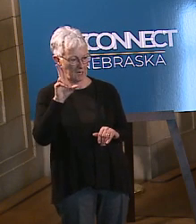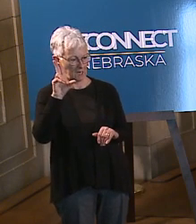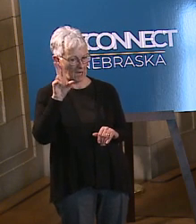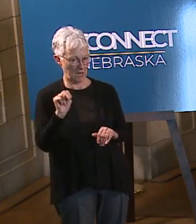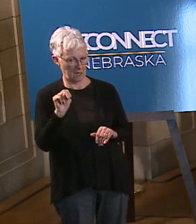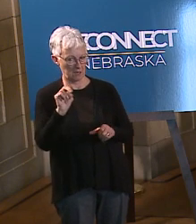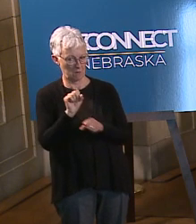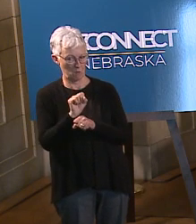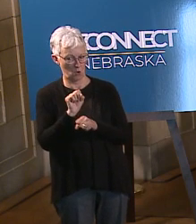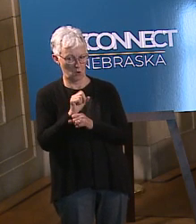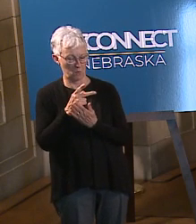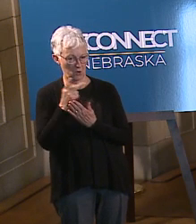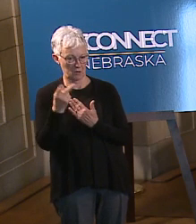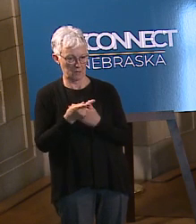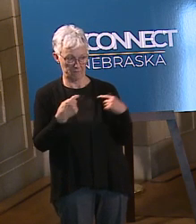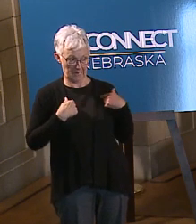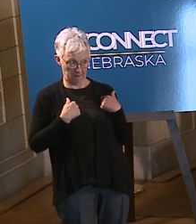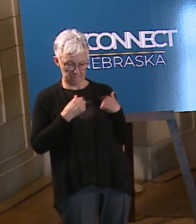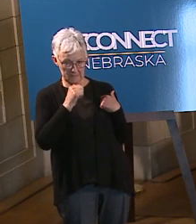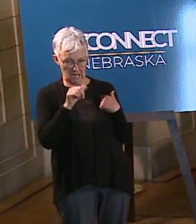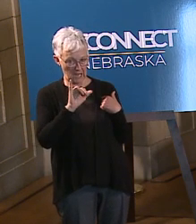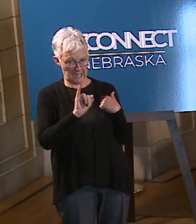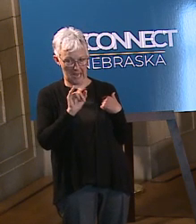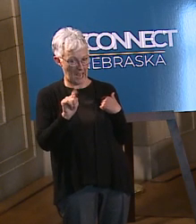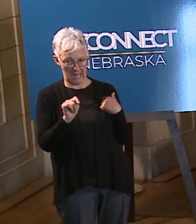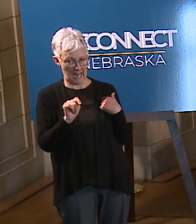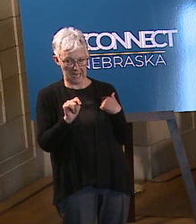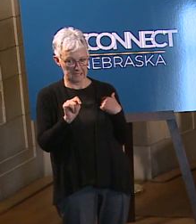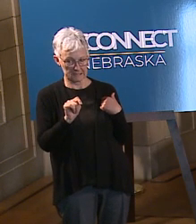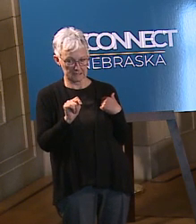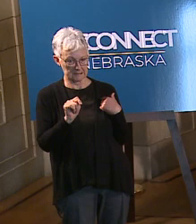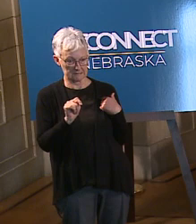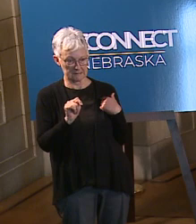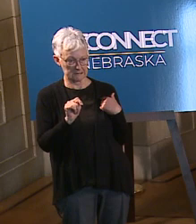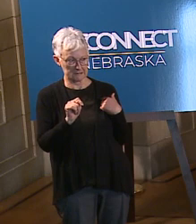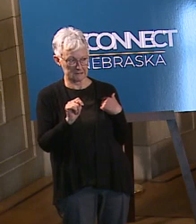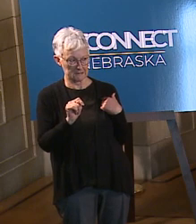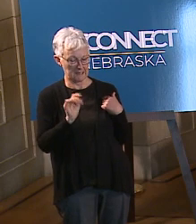SO, A HEAD OF THE GAME THAT WAY. VERY GOOD VENDOR FOR THE